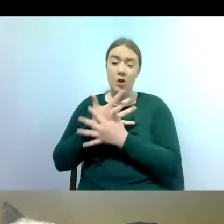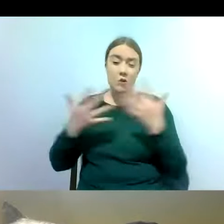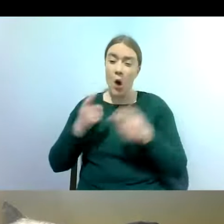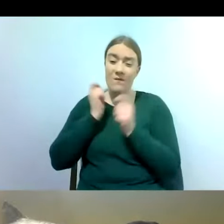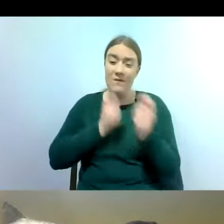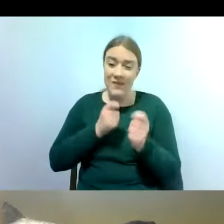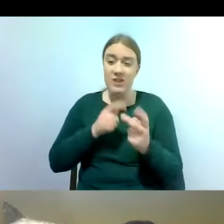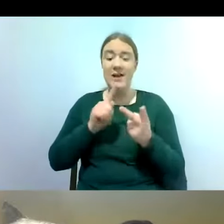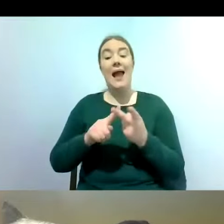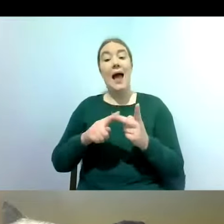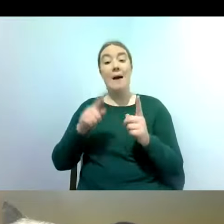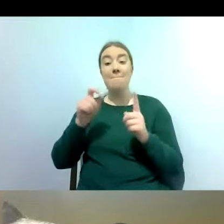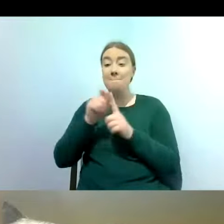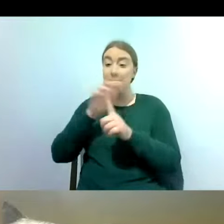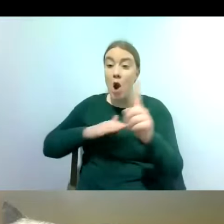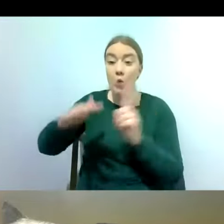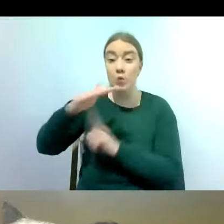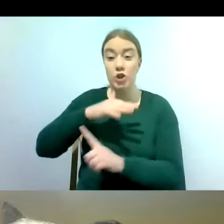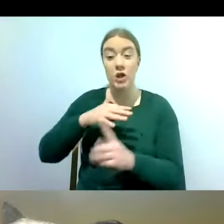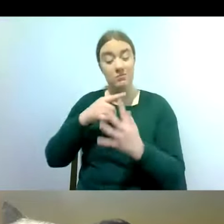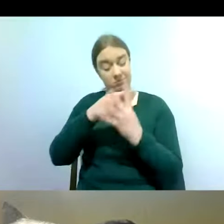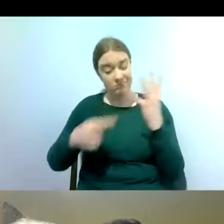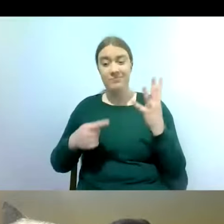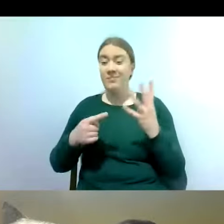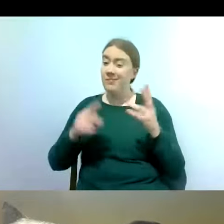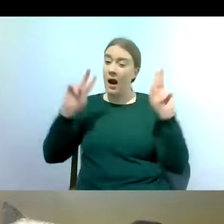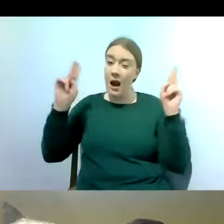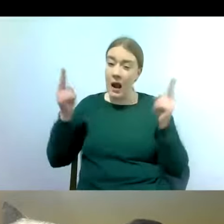as well as extinctions in in many rivers across their range in europe